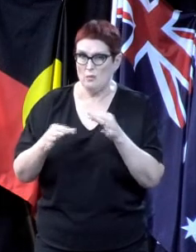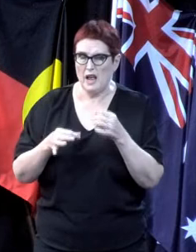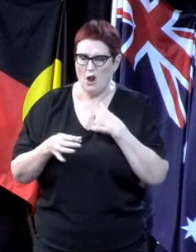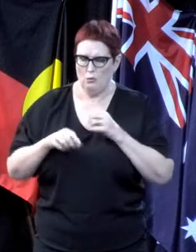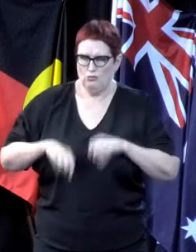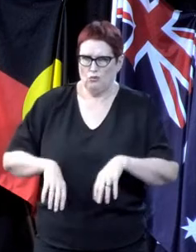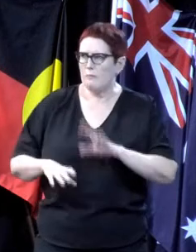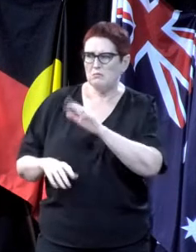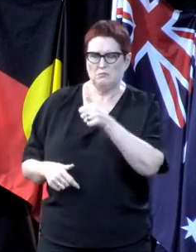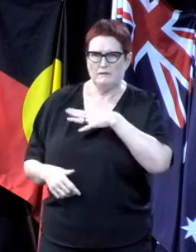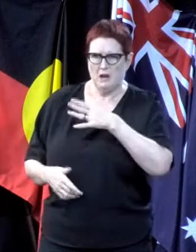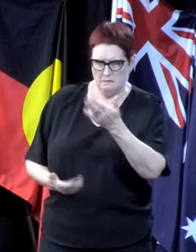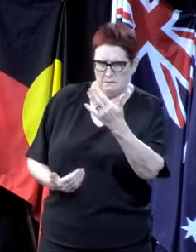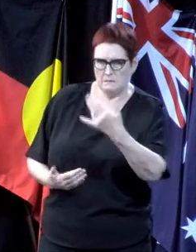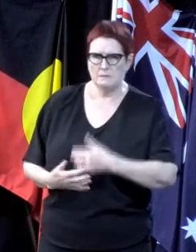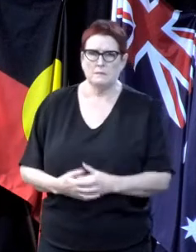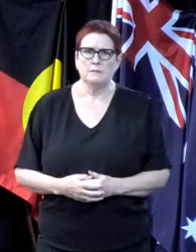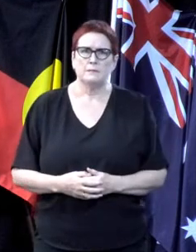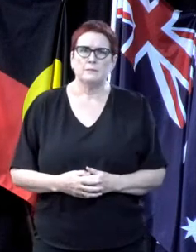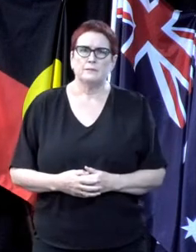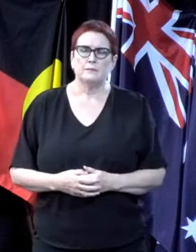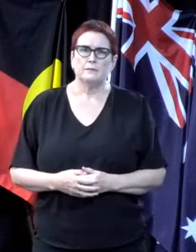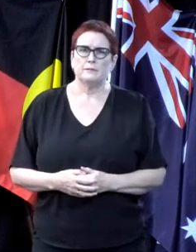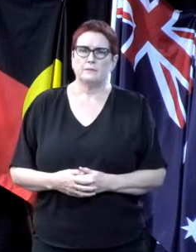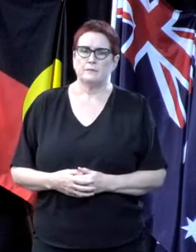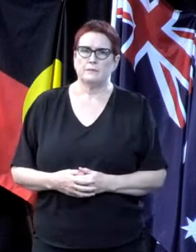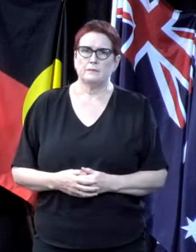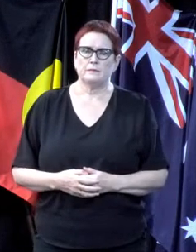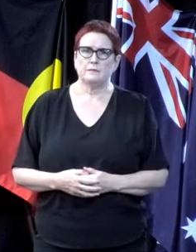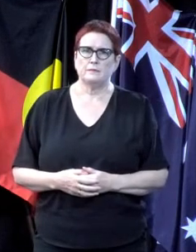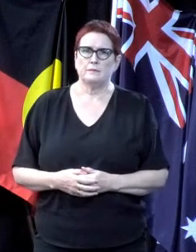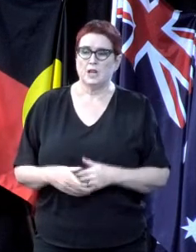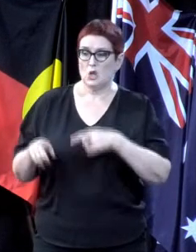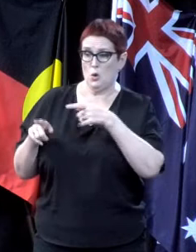But in the transition from a special sort of unit